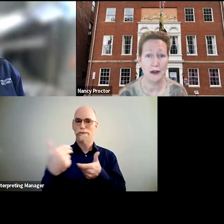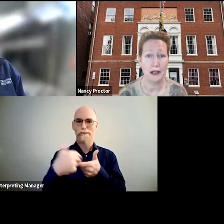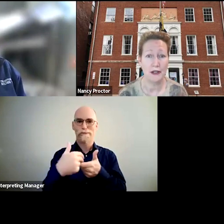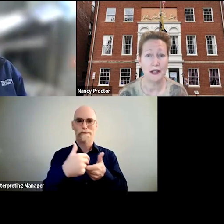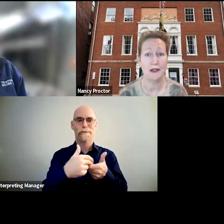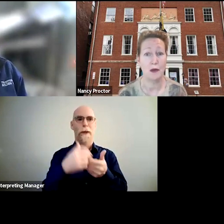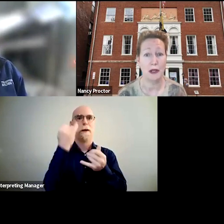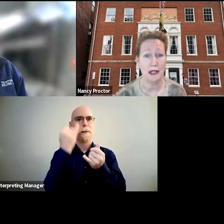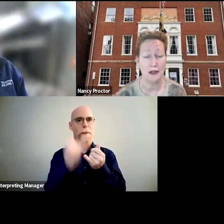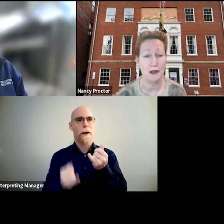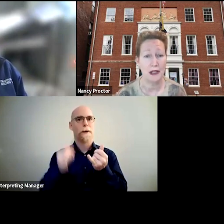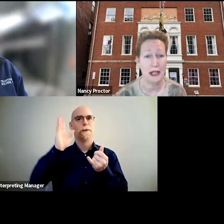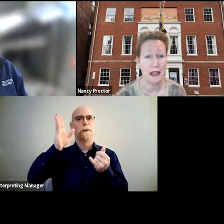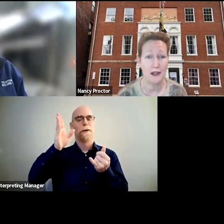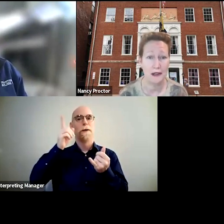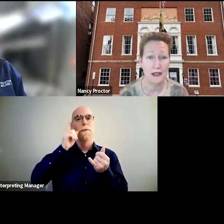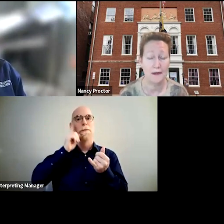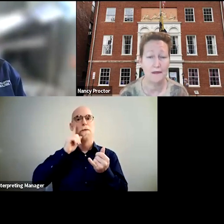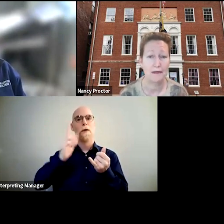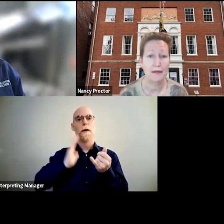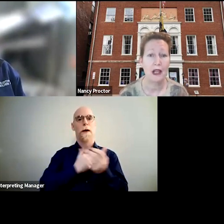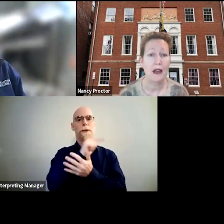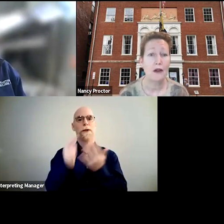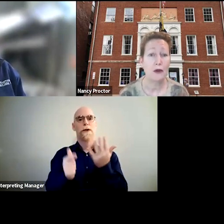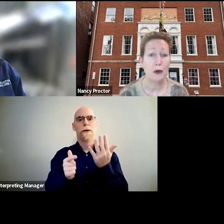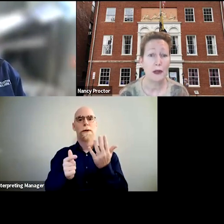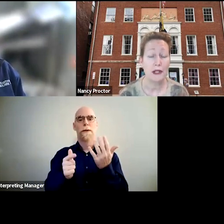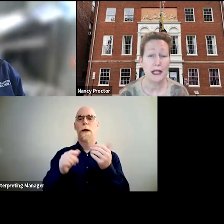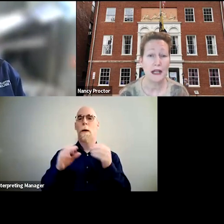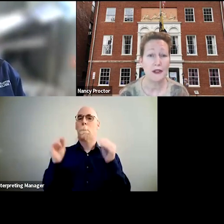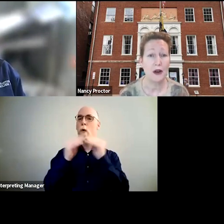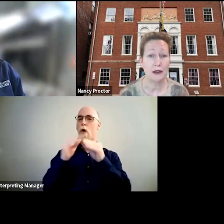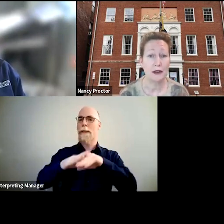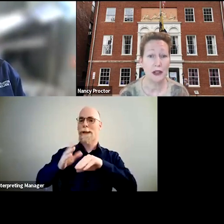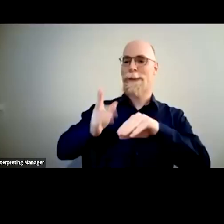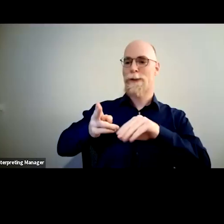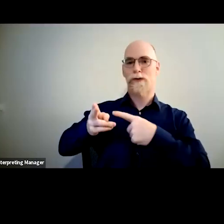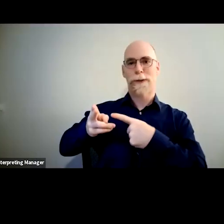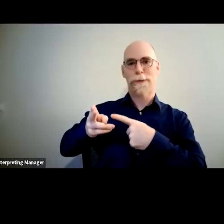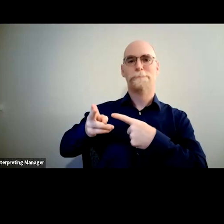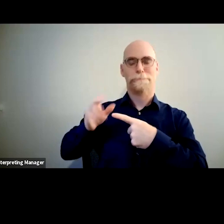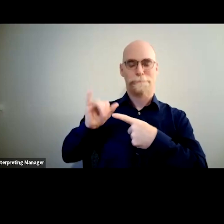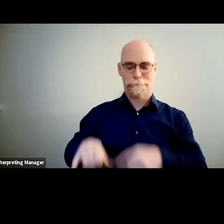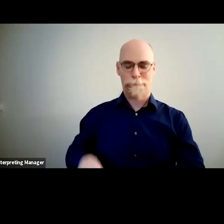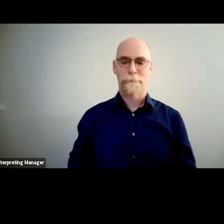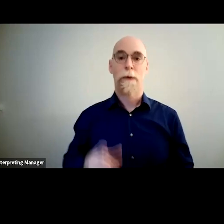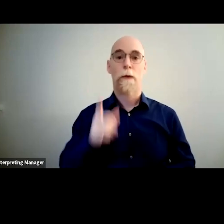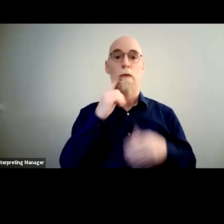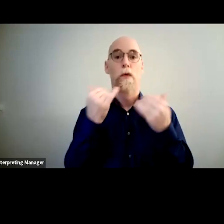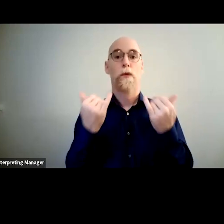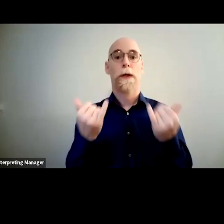Area's It's More Than History lecture series. For today's online program, you can turn on captions,